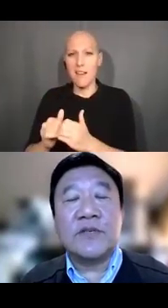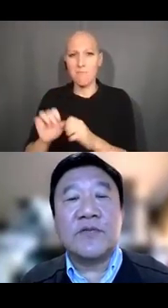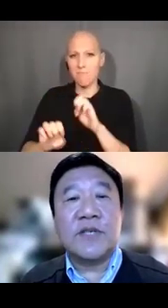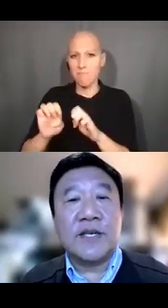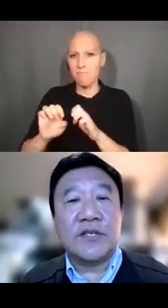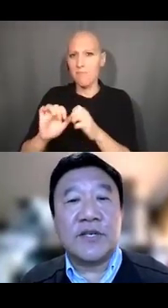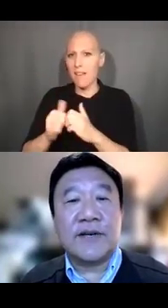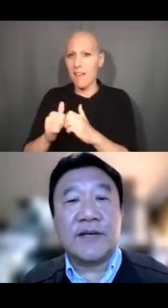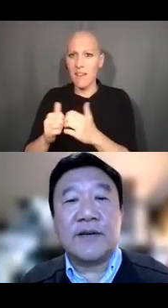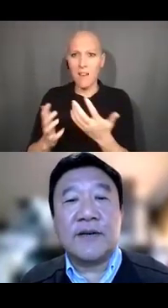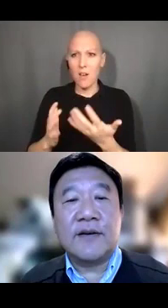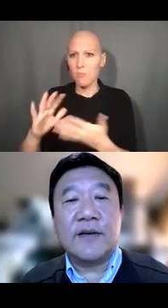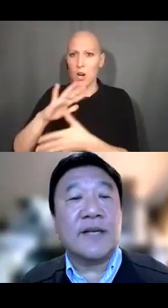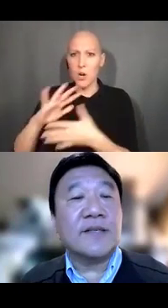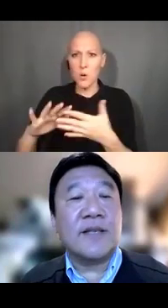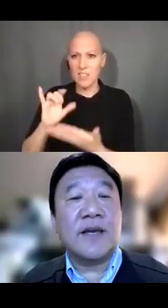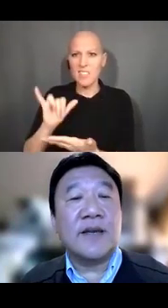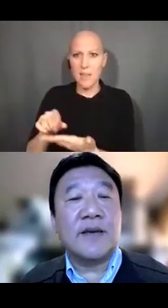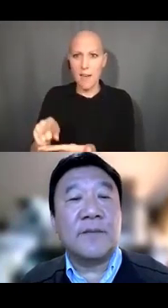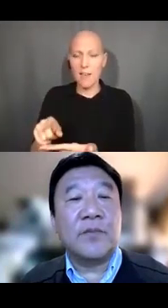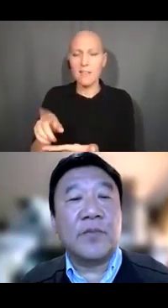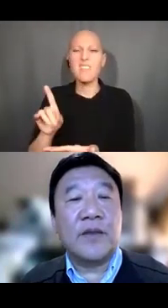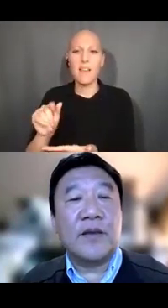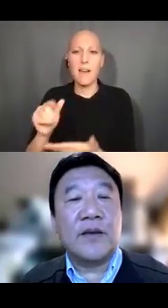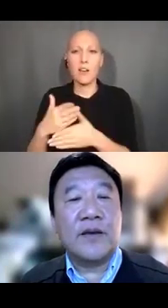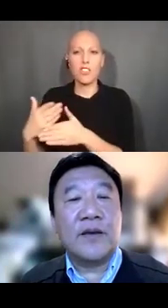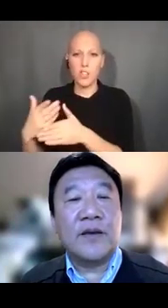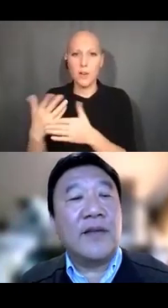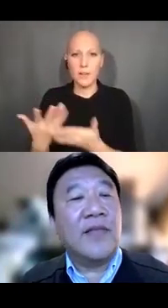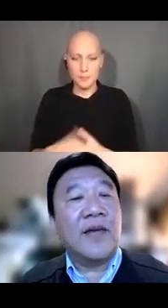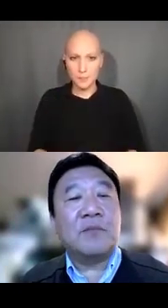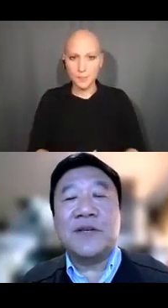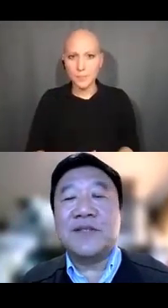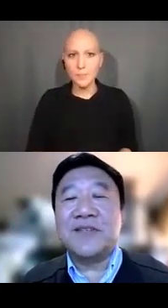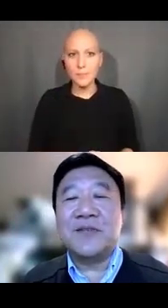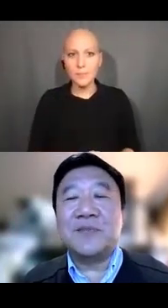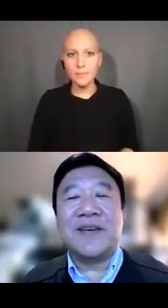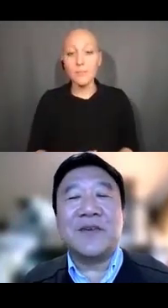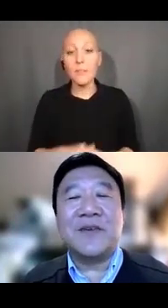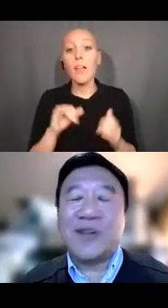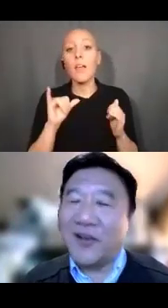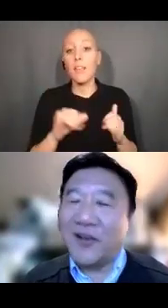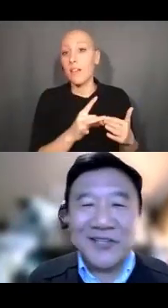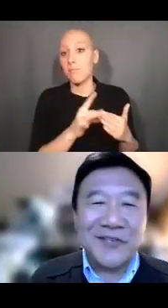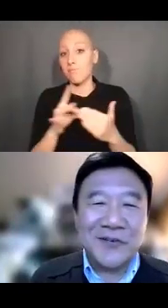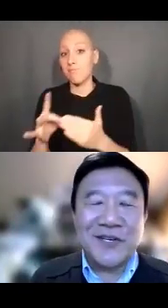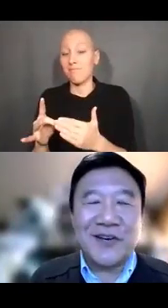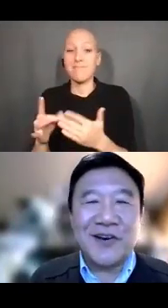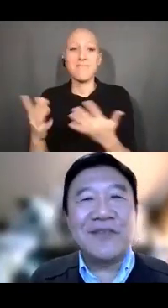for data sharing. And next slide. And that brings us to my great colleague, Nonye Harvey.